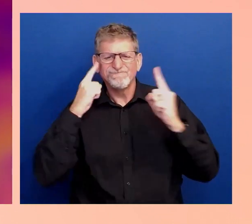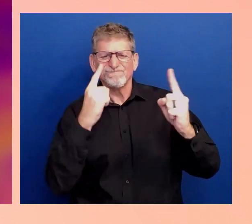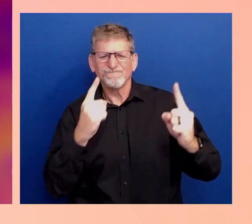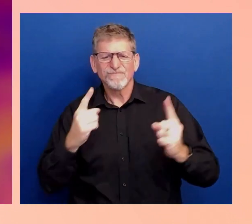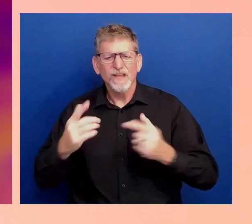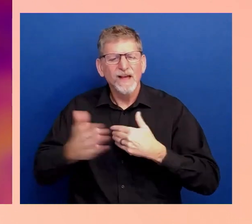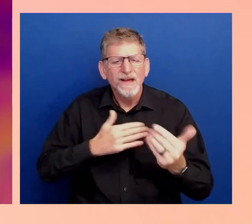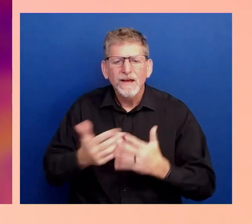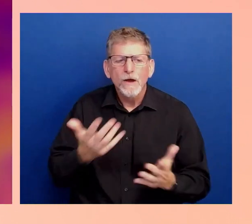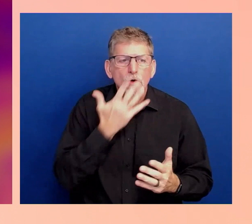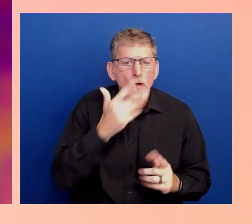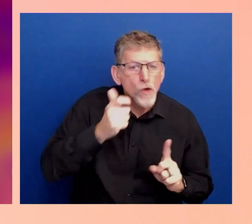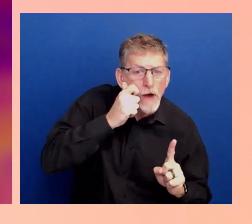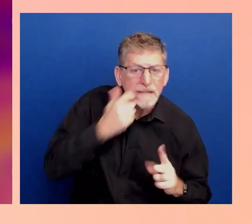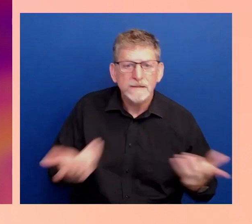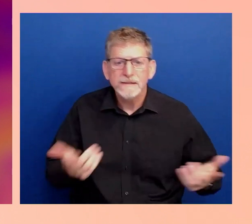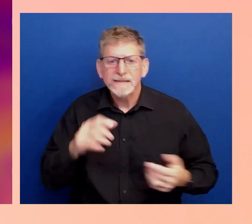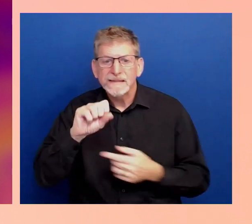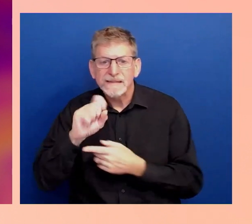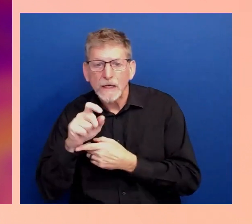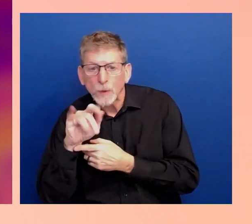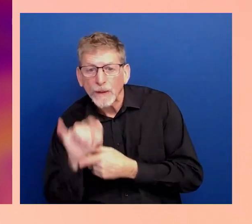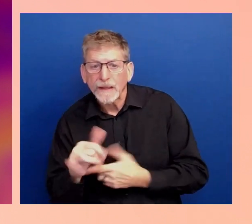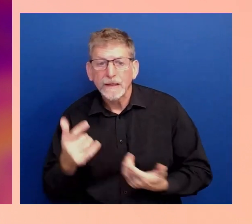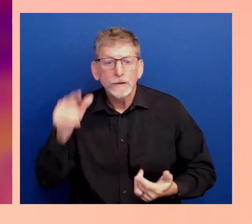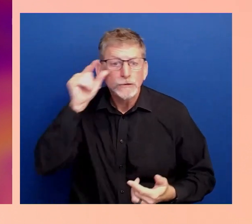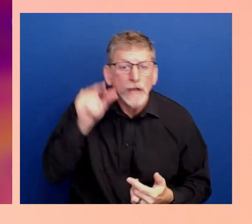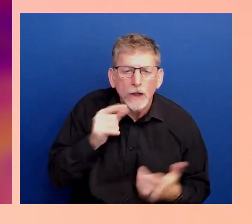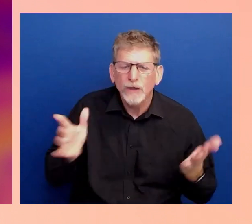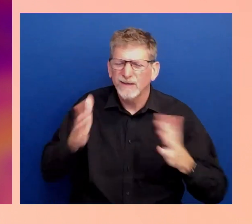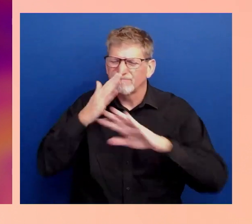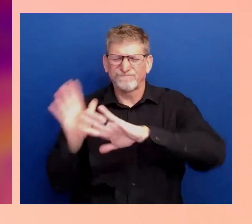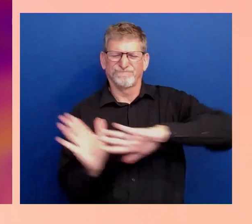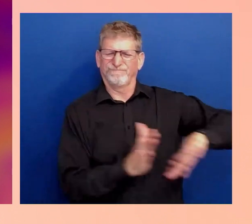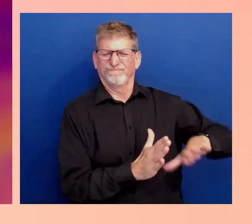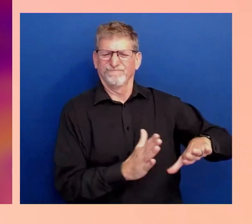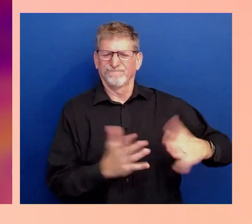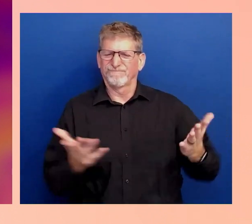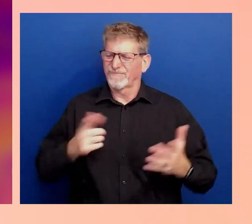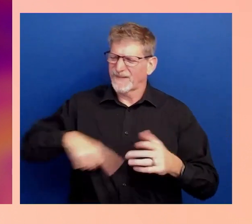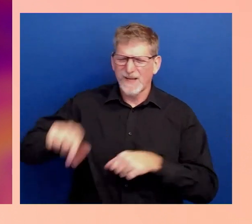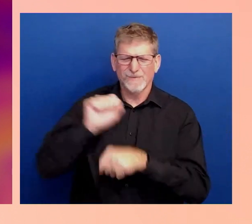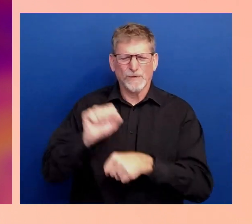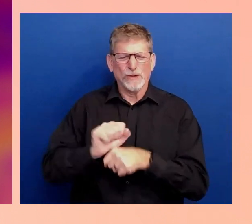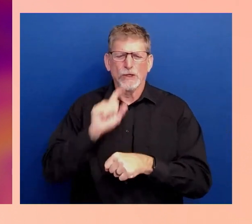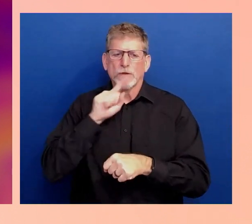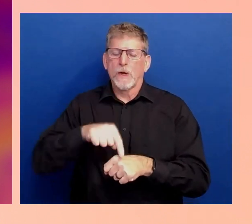extremely instrumental in allowing for that. We're going to move on, I would love to